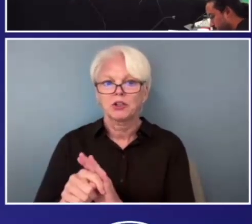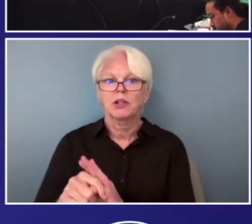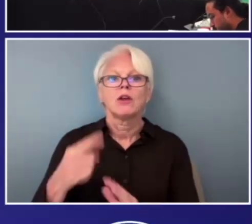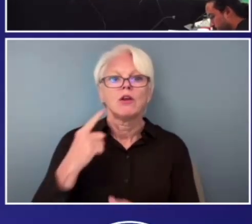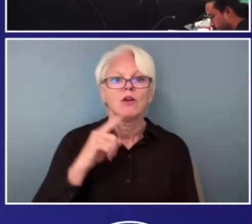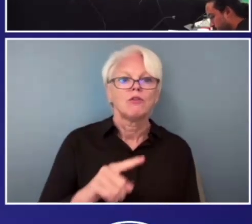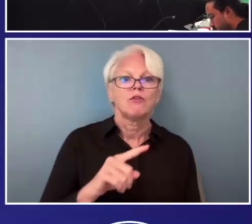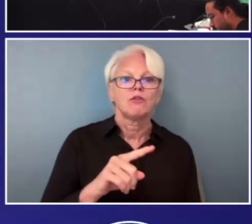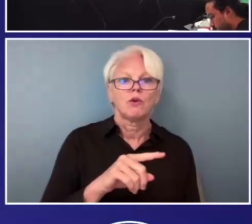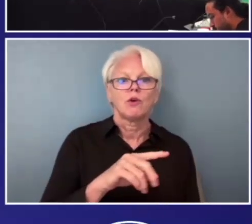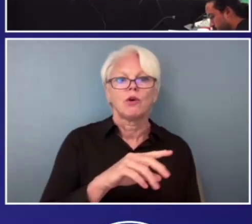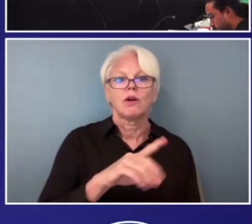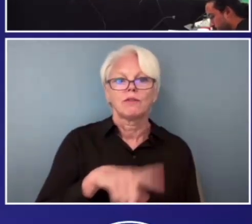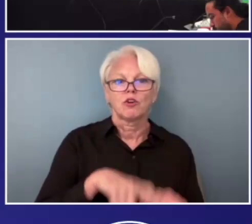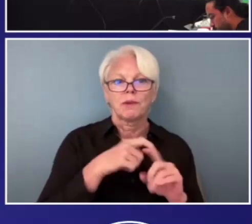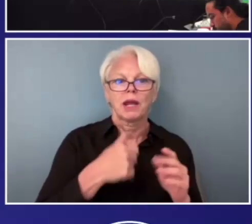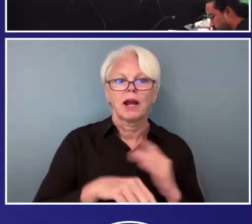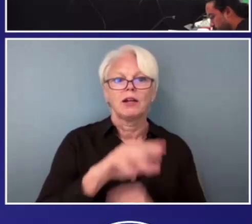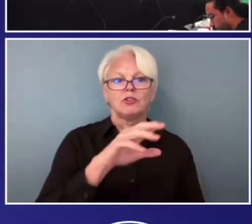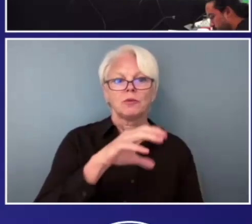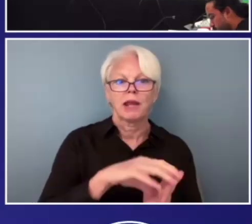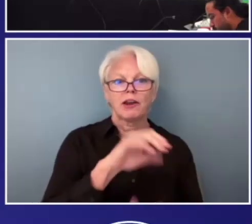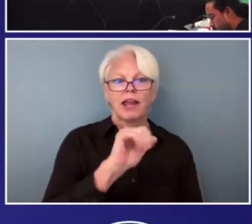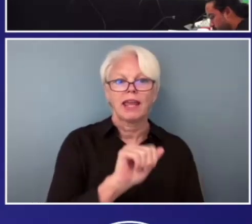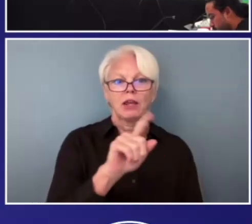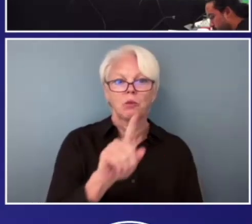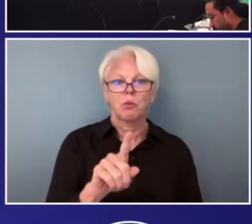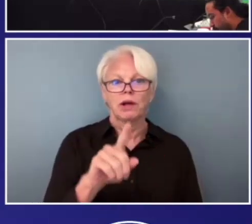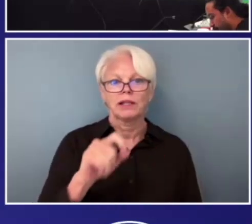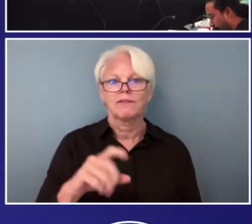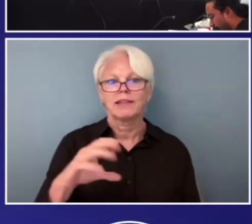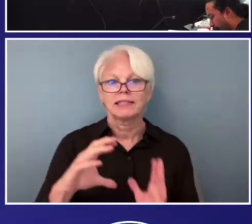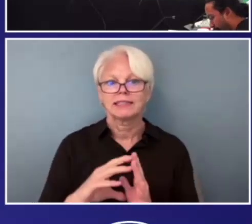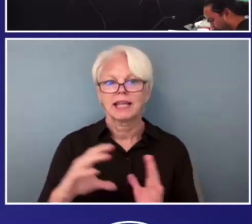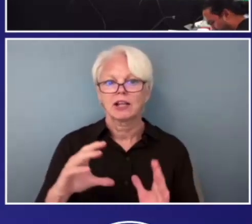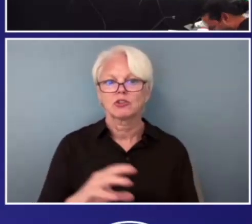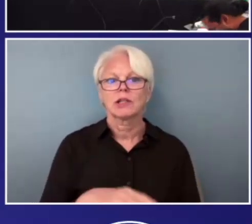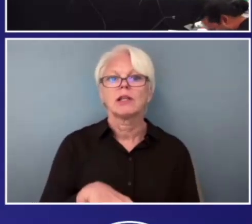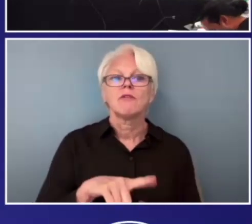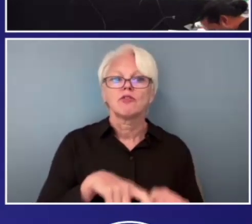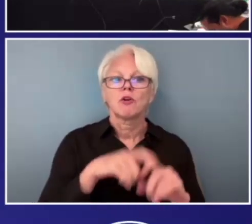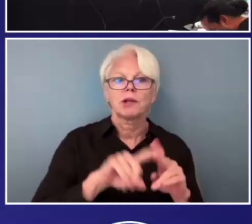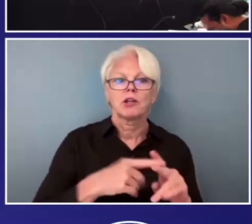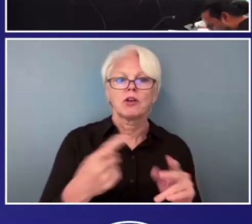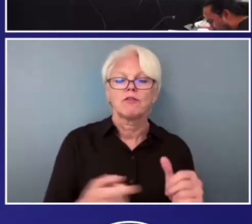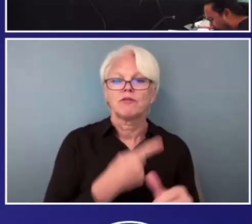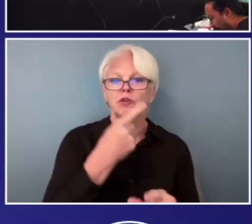this section, the forbearance under this paragraph (c)(1) Romanette two begins on the first month for which the forbearance